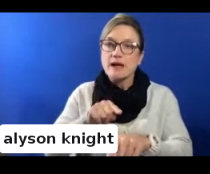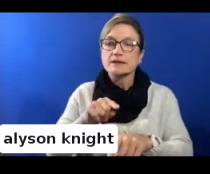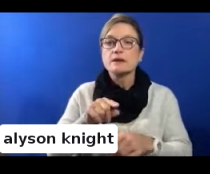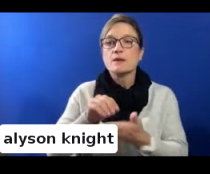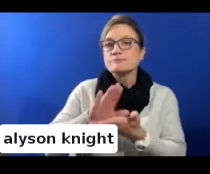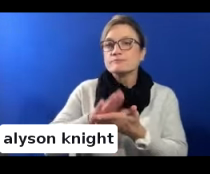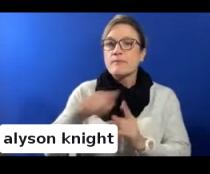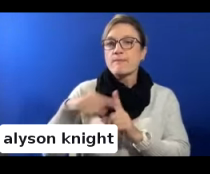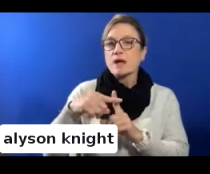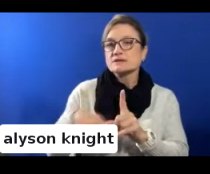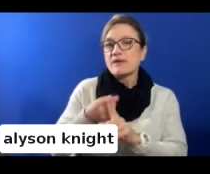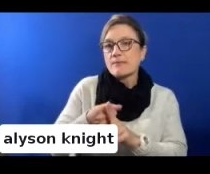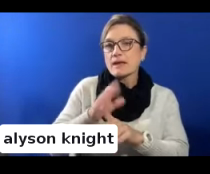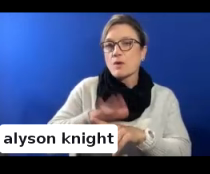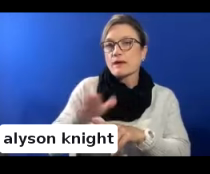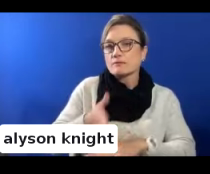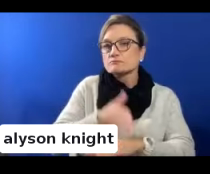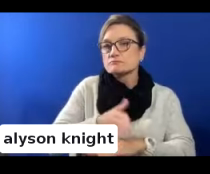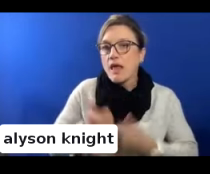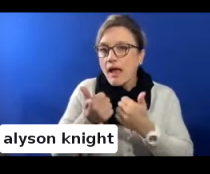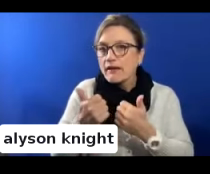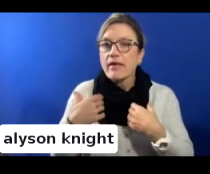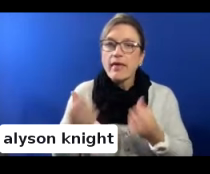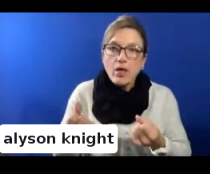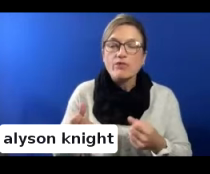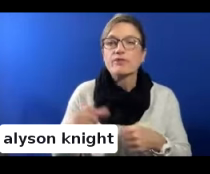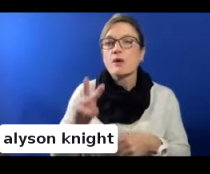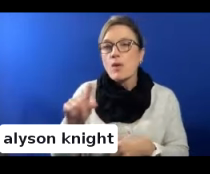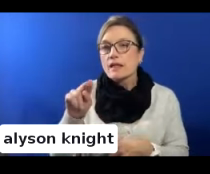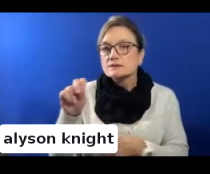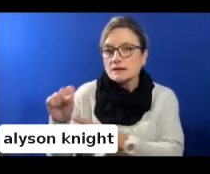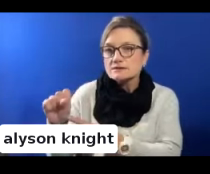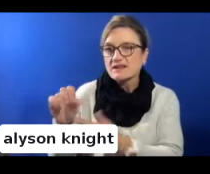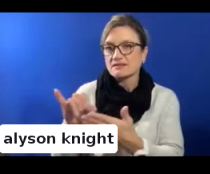impact on their overall health and wellness, or 90% of respondents